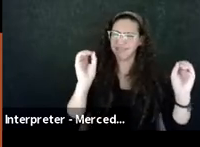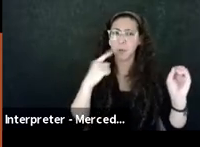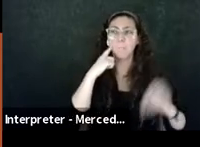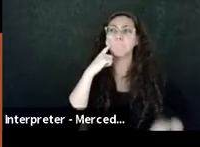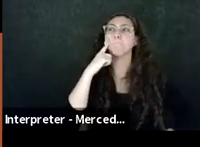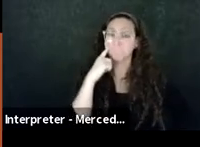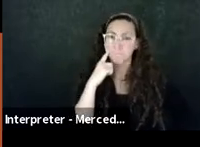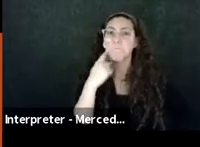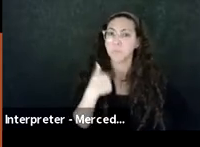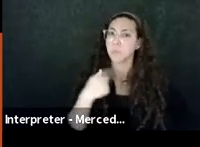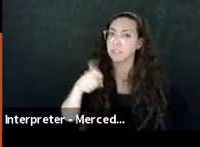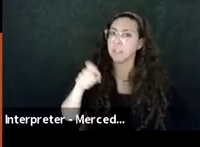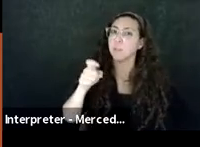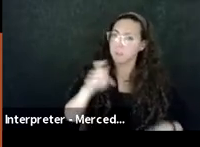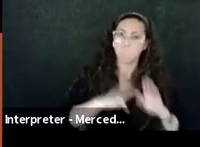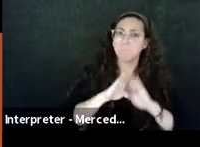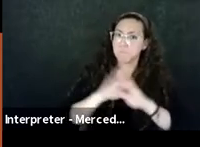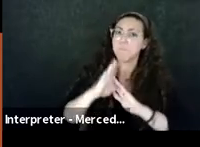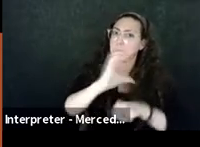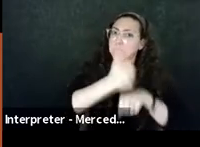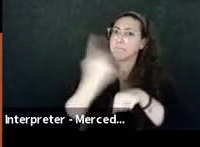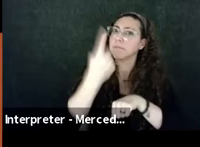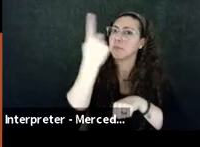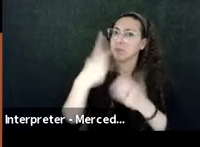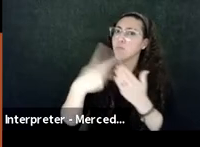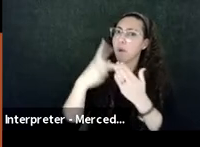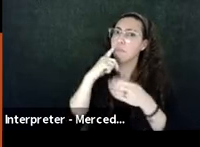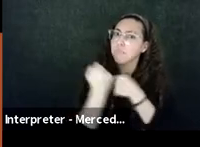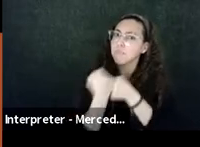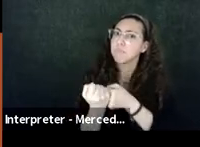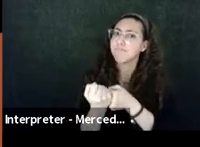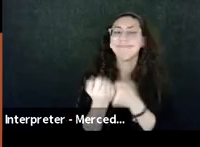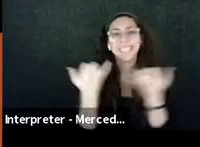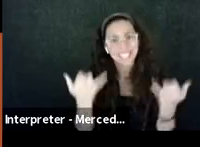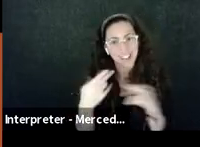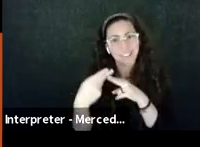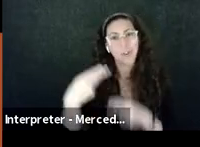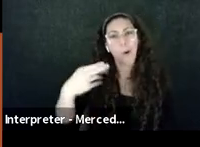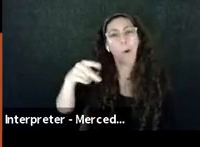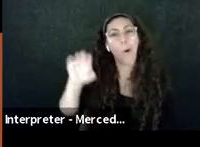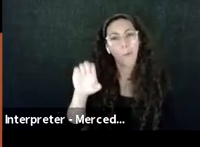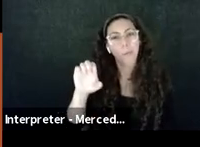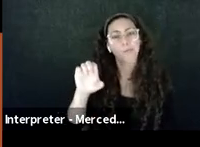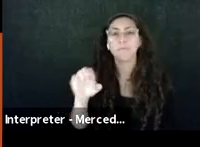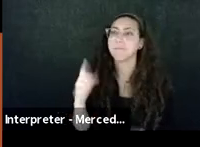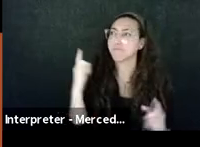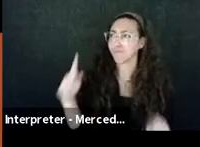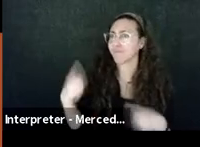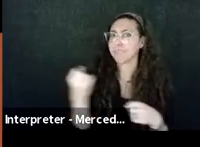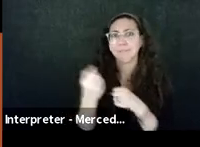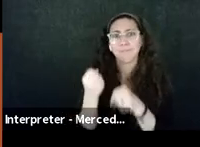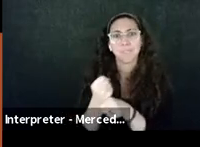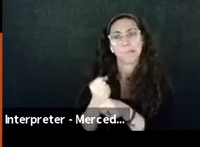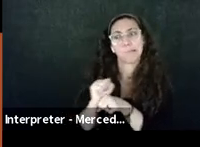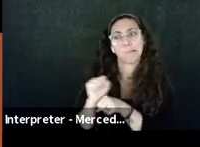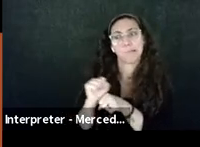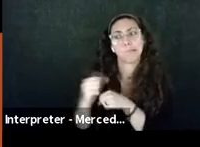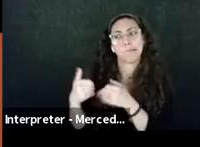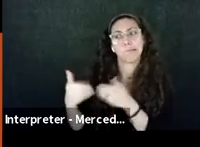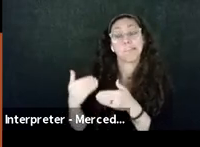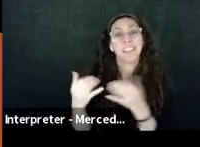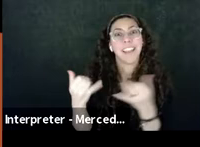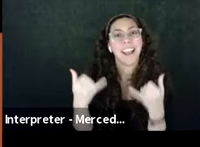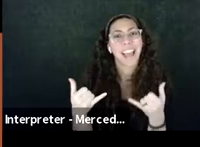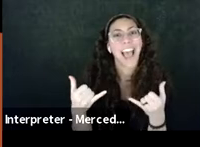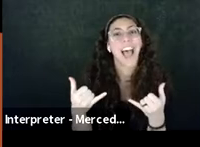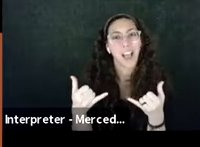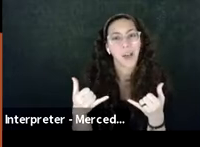Natalie Chavez: What we are now calling our hope program. So this has been in the works for several years and now we are now recipients of a couple of huge grants.